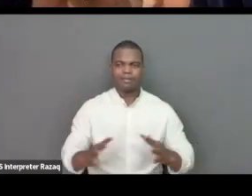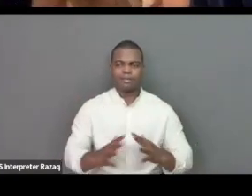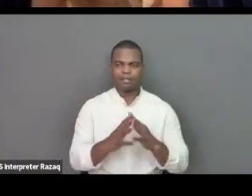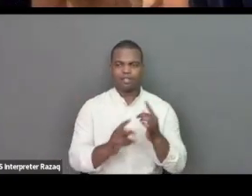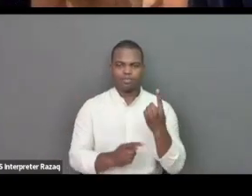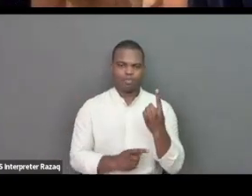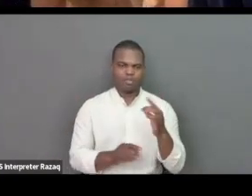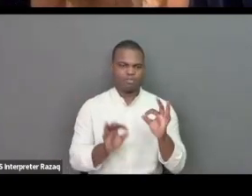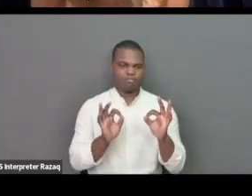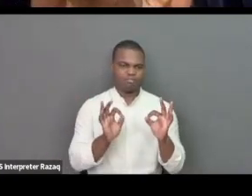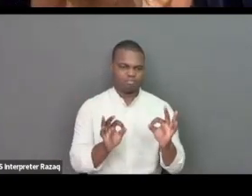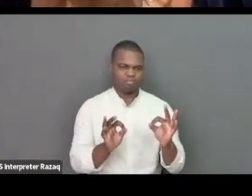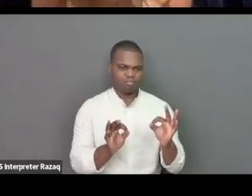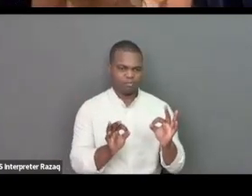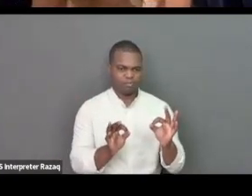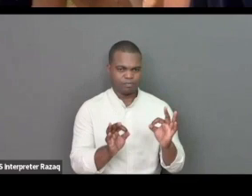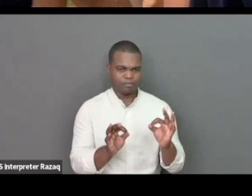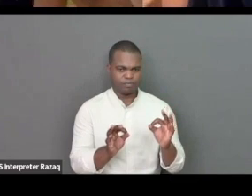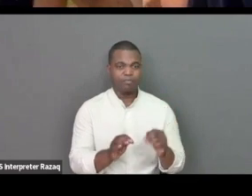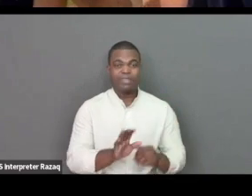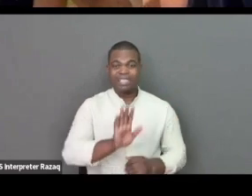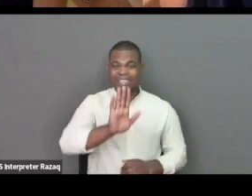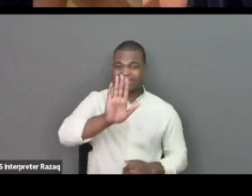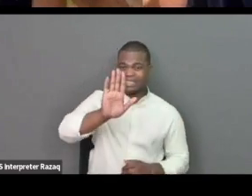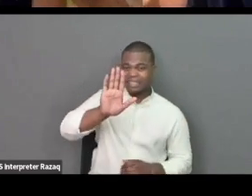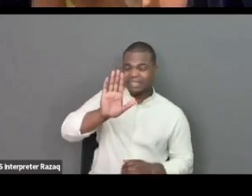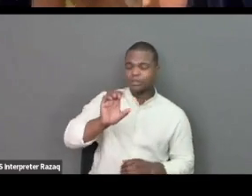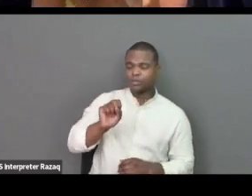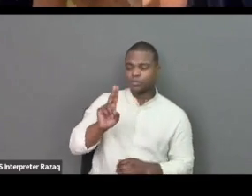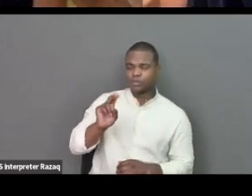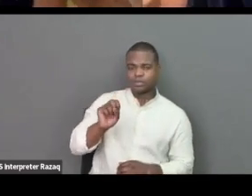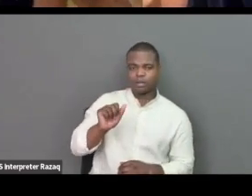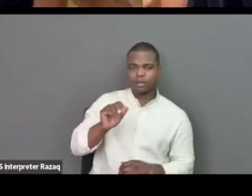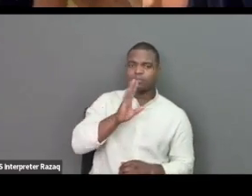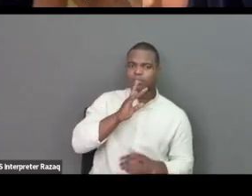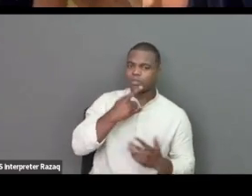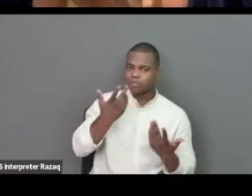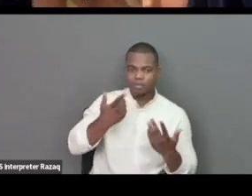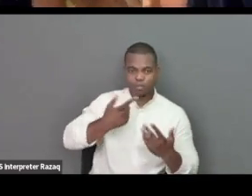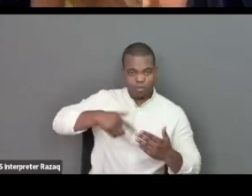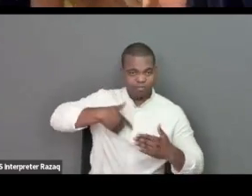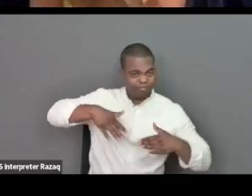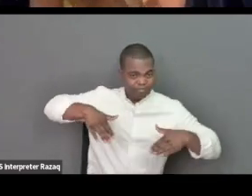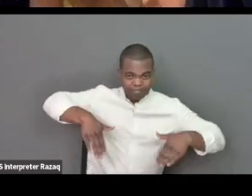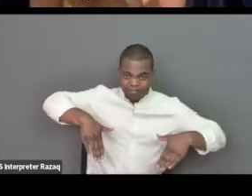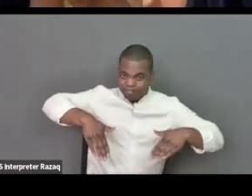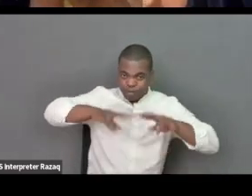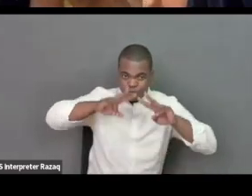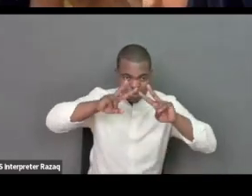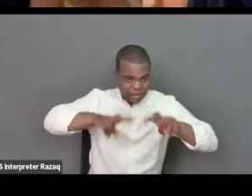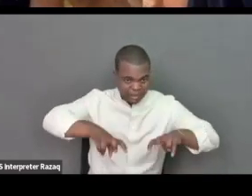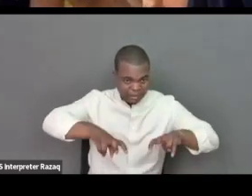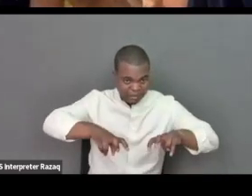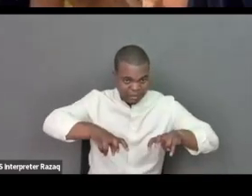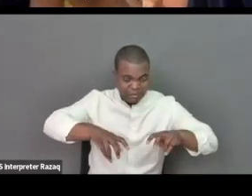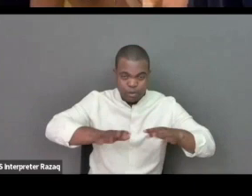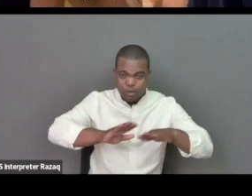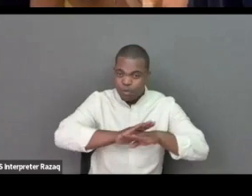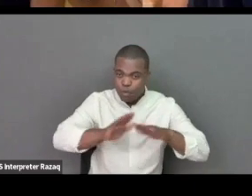for the user. But from a society perspective or the monitoring body, I mean, the accessibility statement has at least two main target audiences.